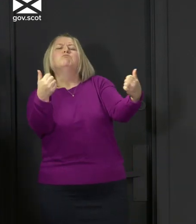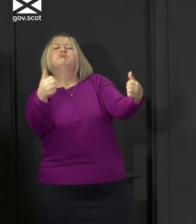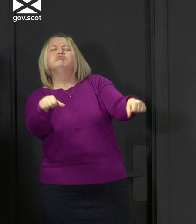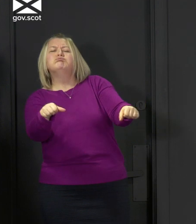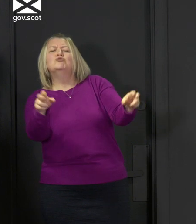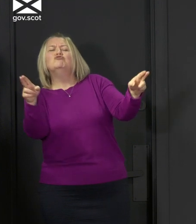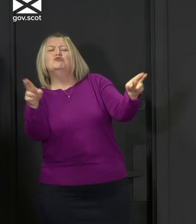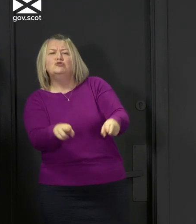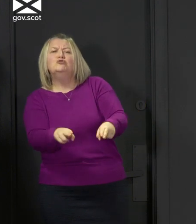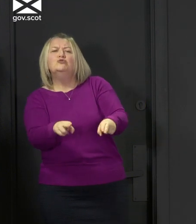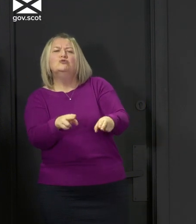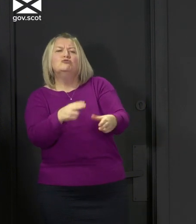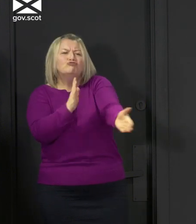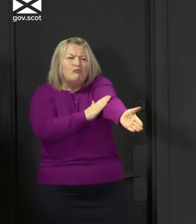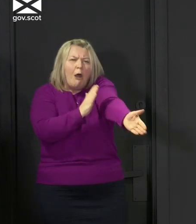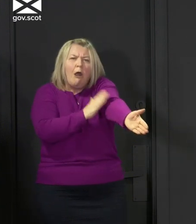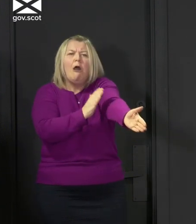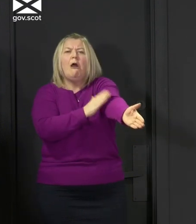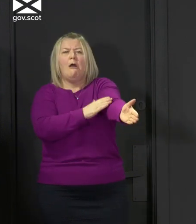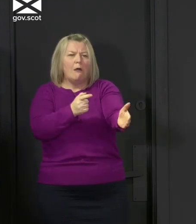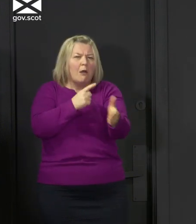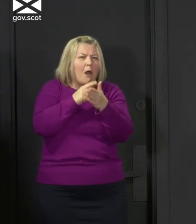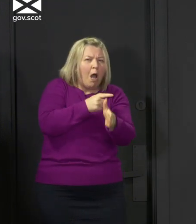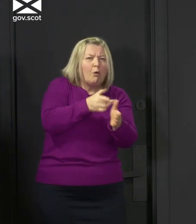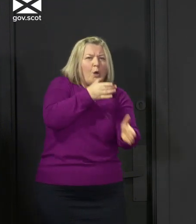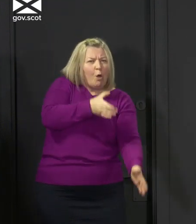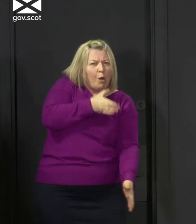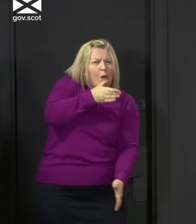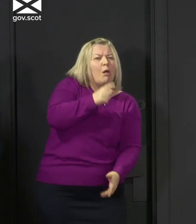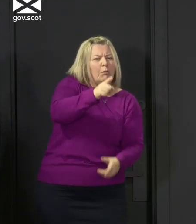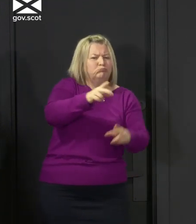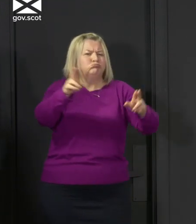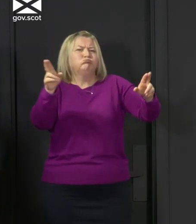our Drug Death Taskforce and a number of other organisations- including the Scottish Drugs